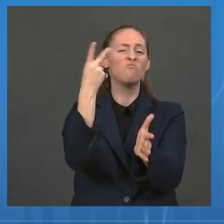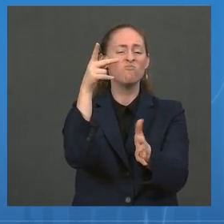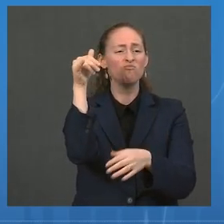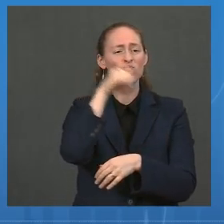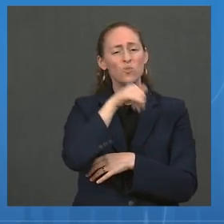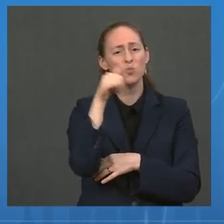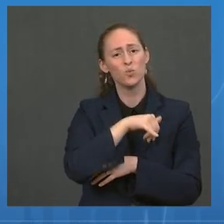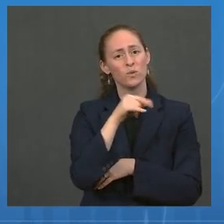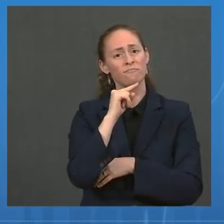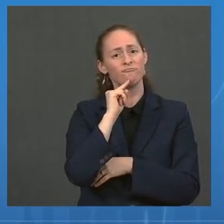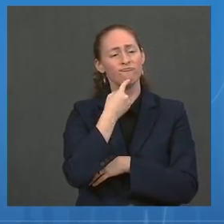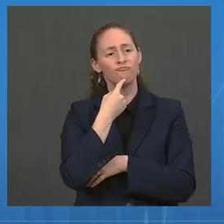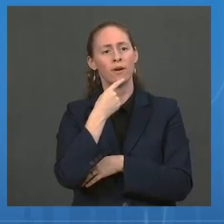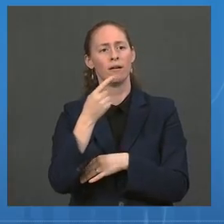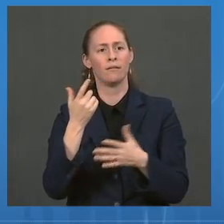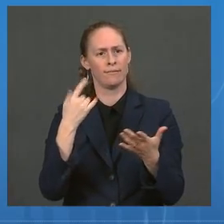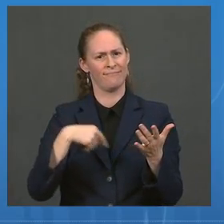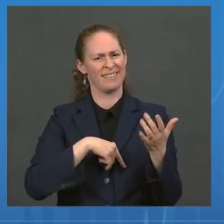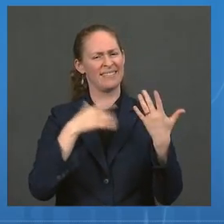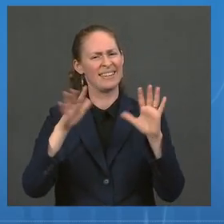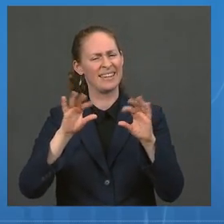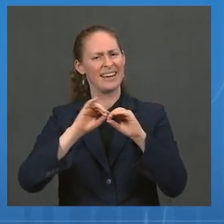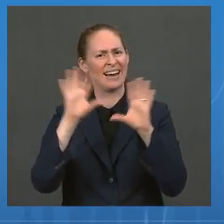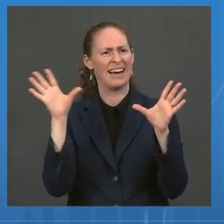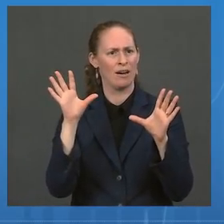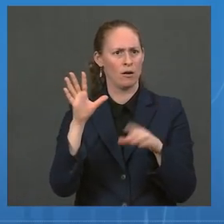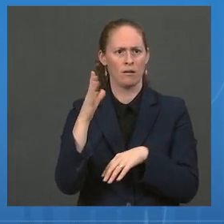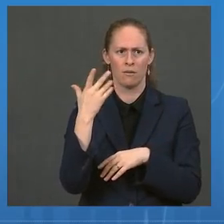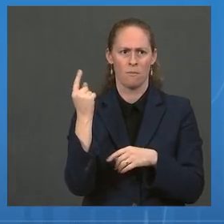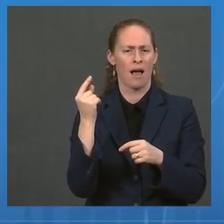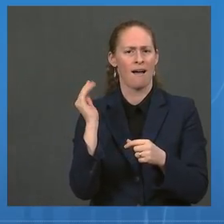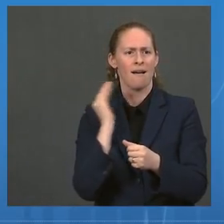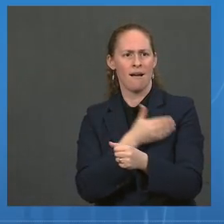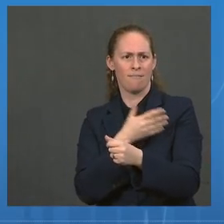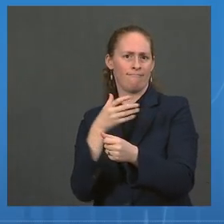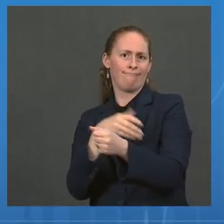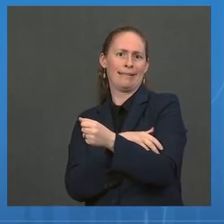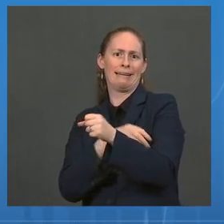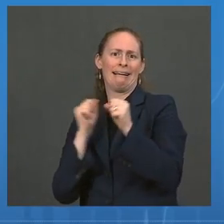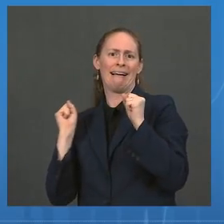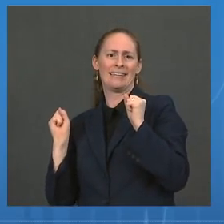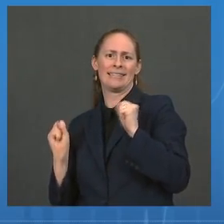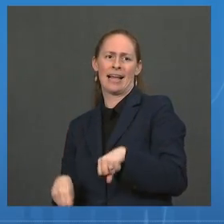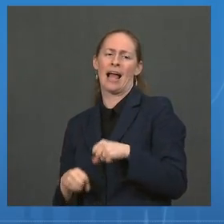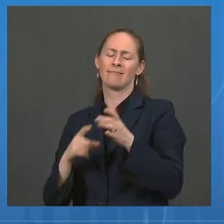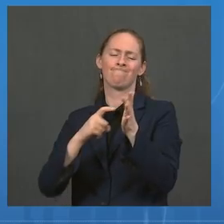that shows that we're pulling available levers to require vaccinations. And we're not taking anything off the table.